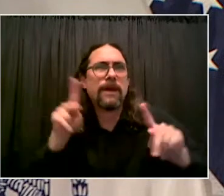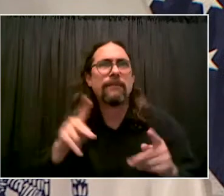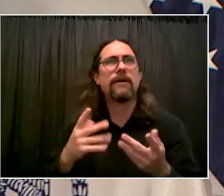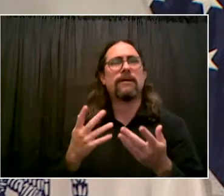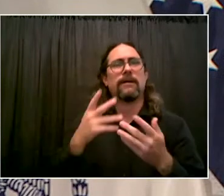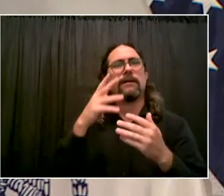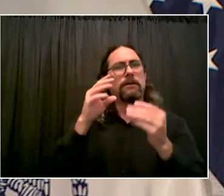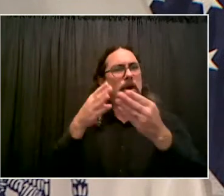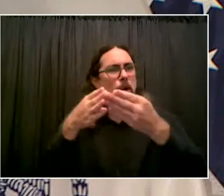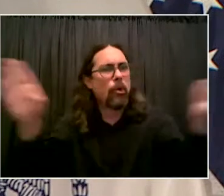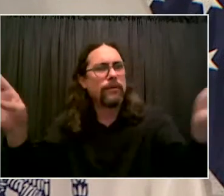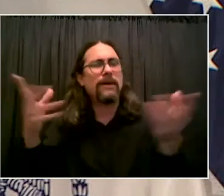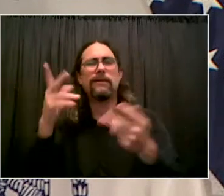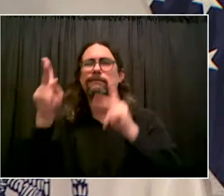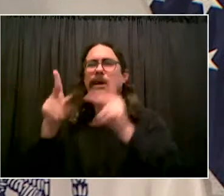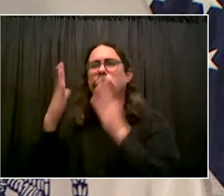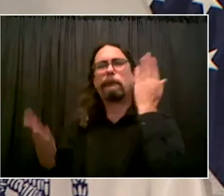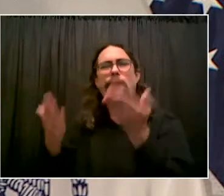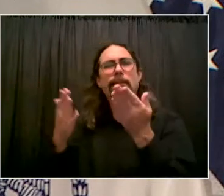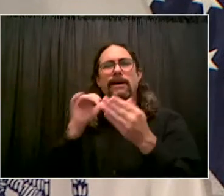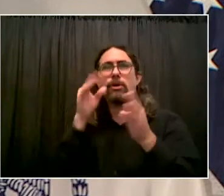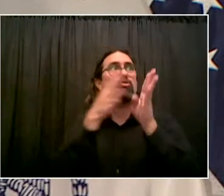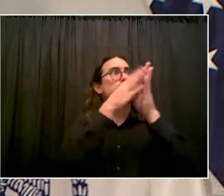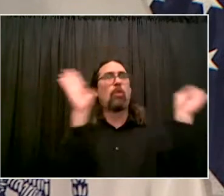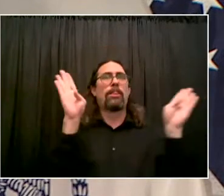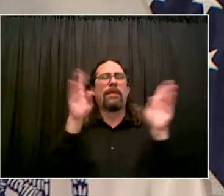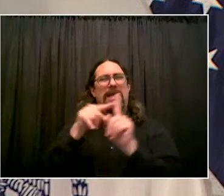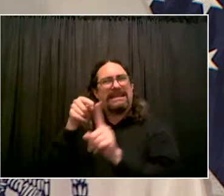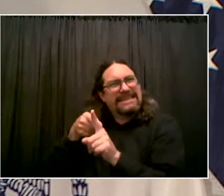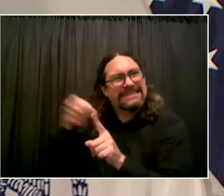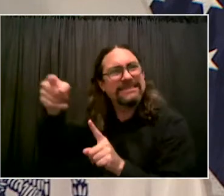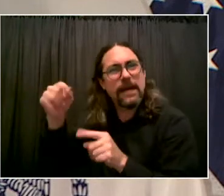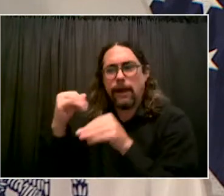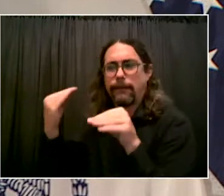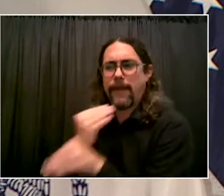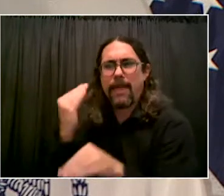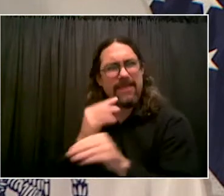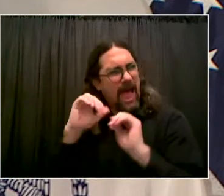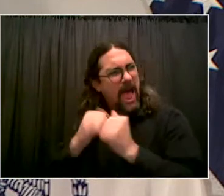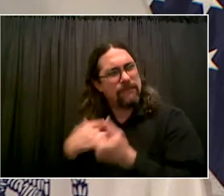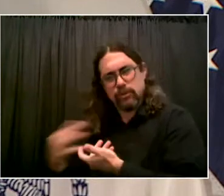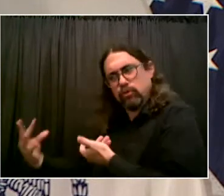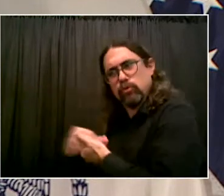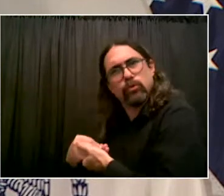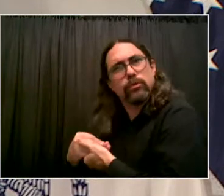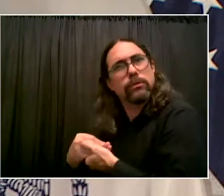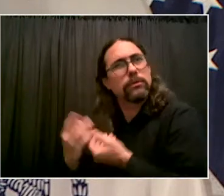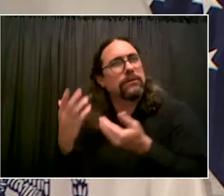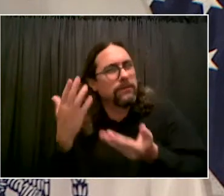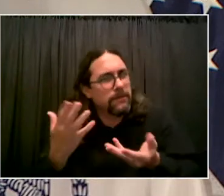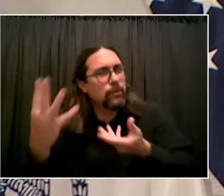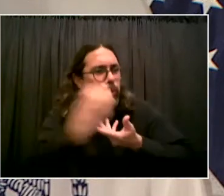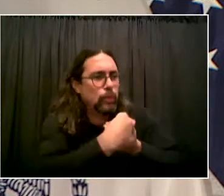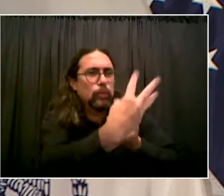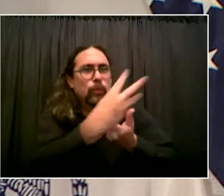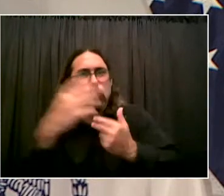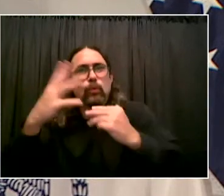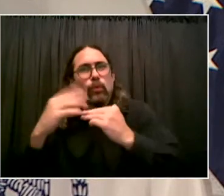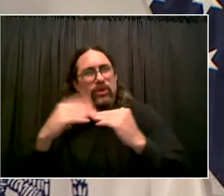ALL LOOKS MAKE SURE THAT THE INFORMATION IS GIVEN TO YOU. IT WILL SHOW THAT THE SELECTION